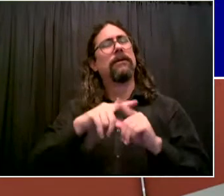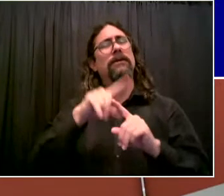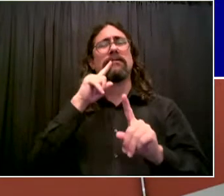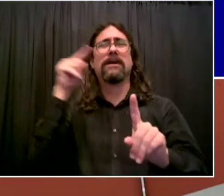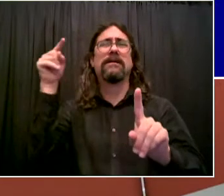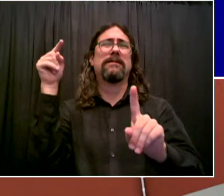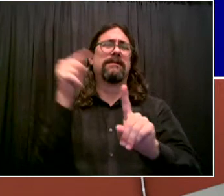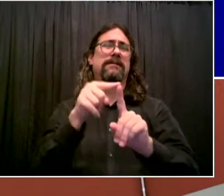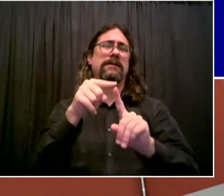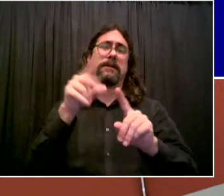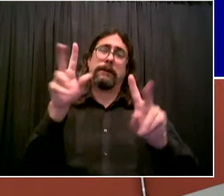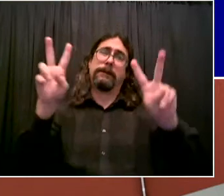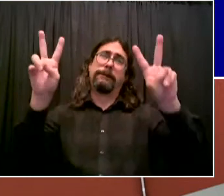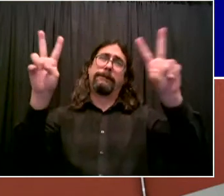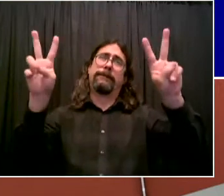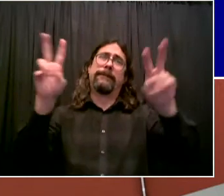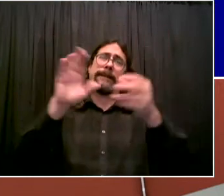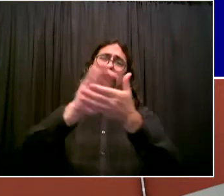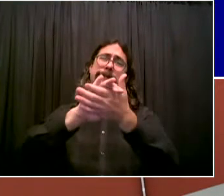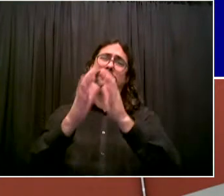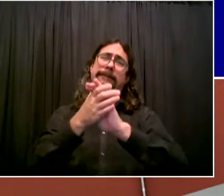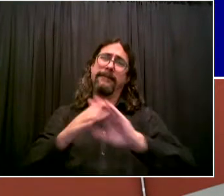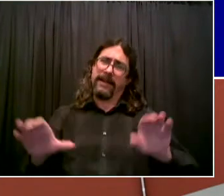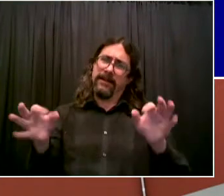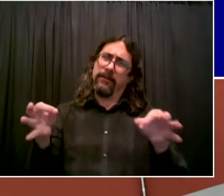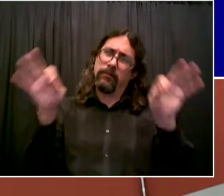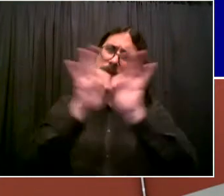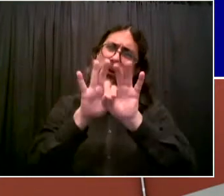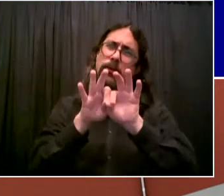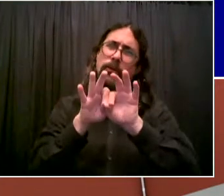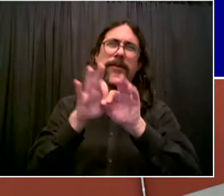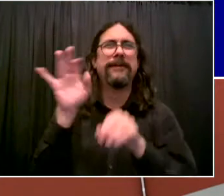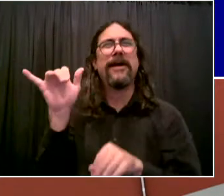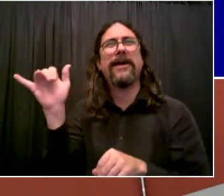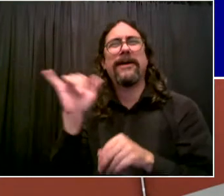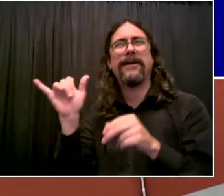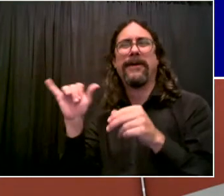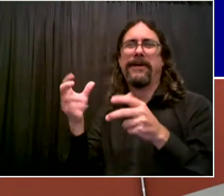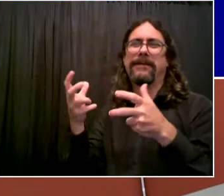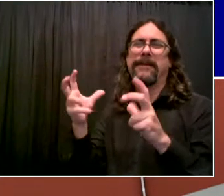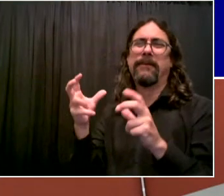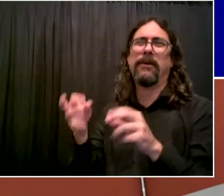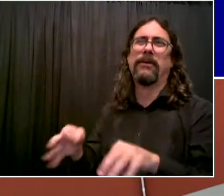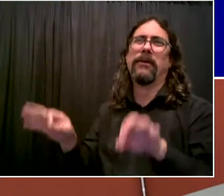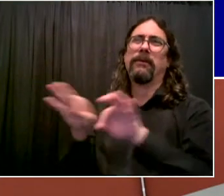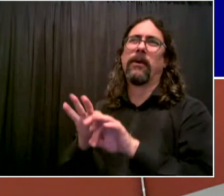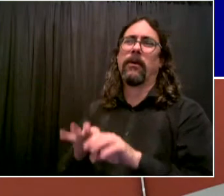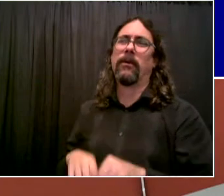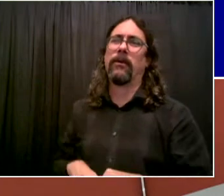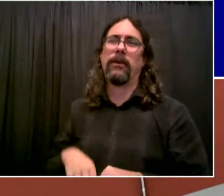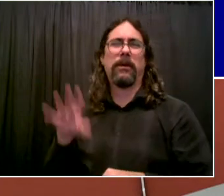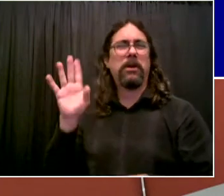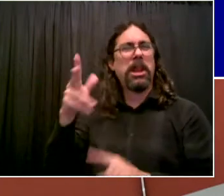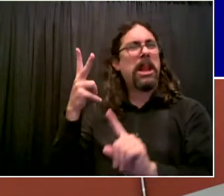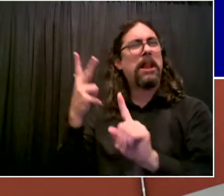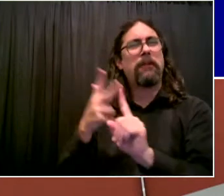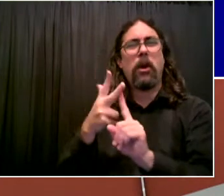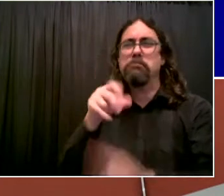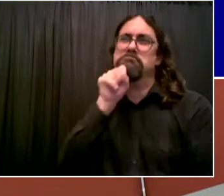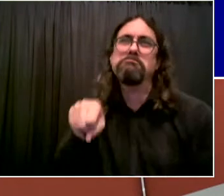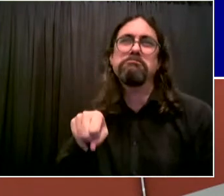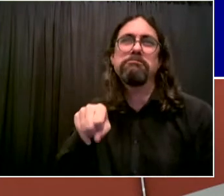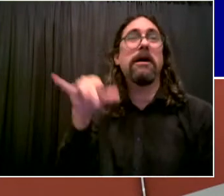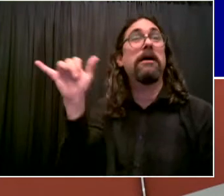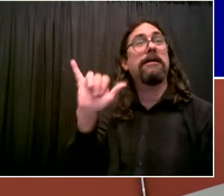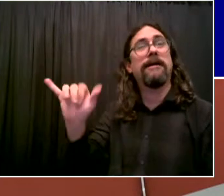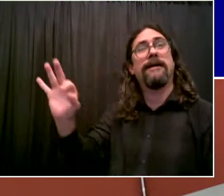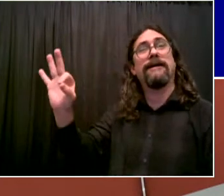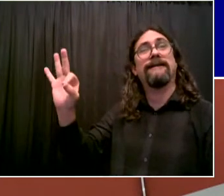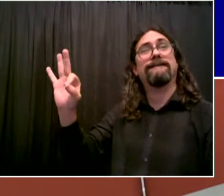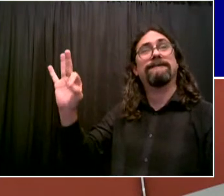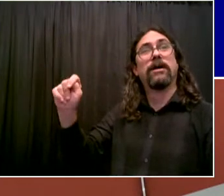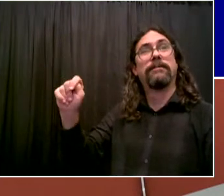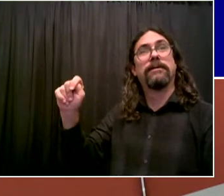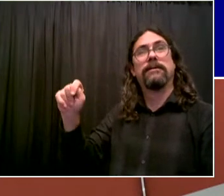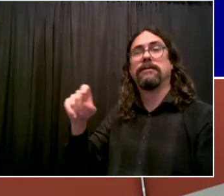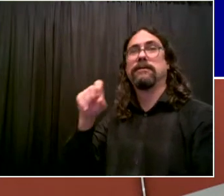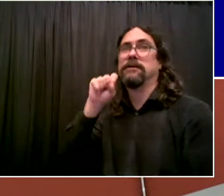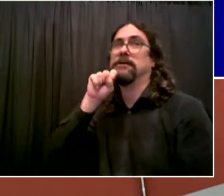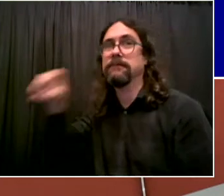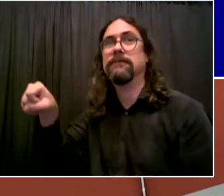EXQUISITE THREE-